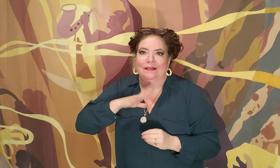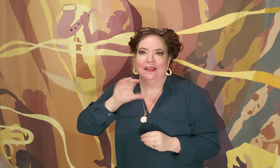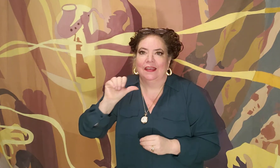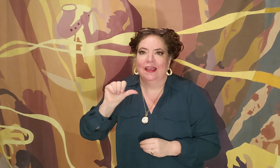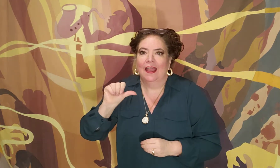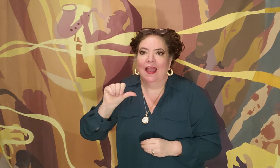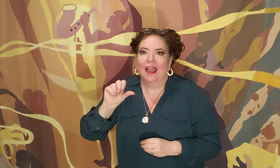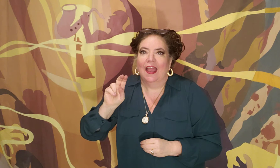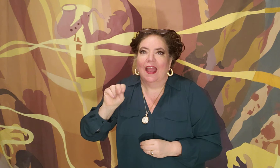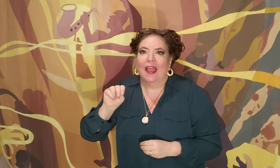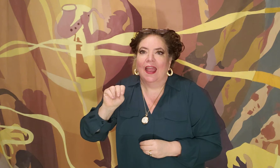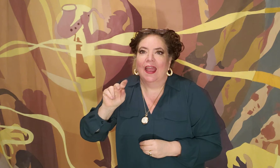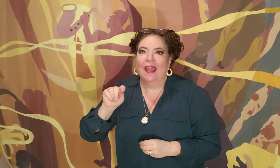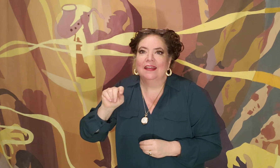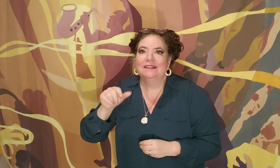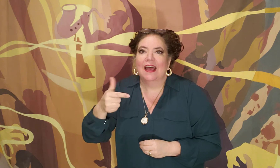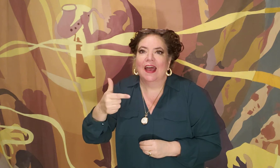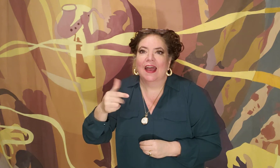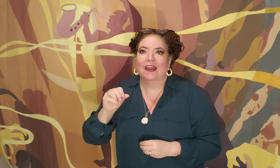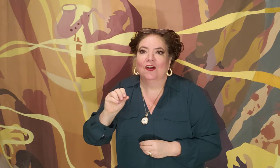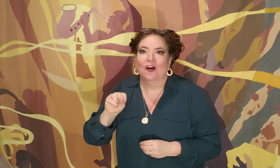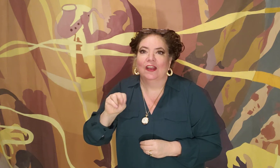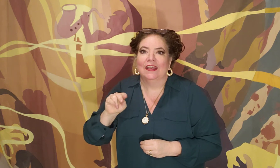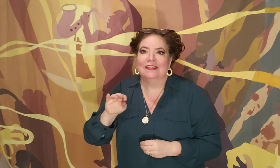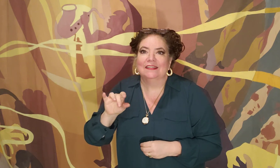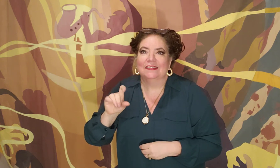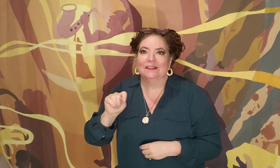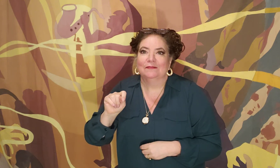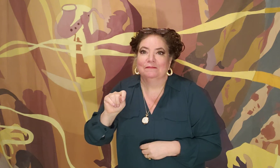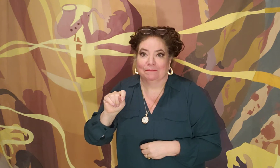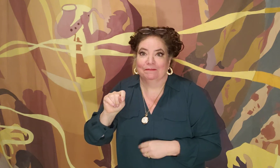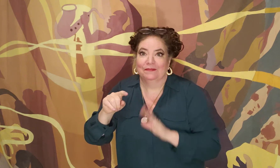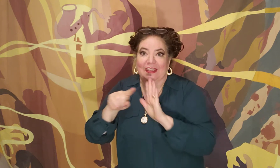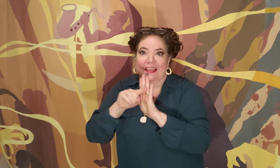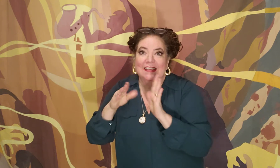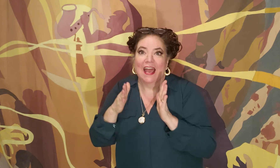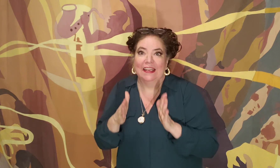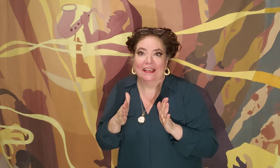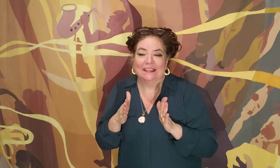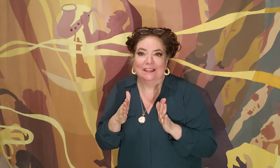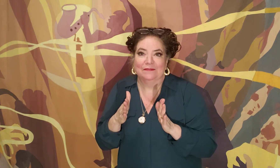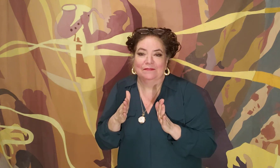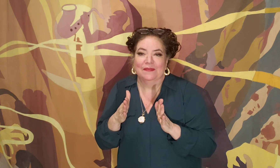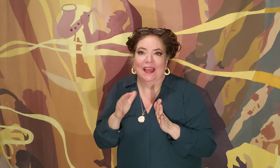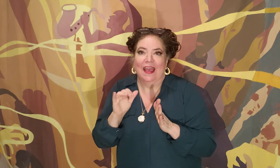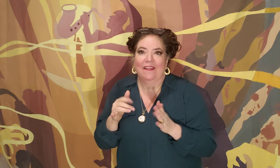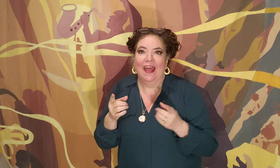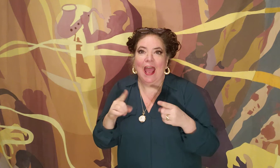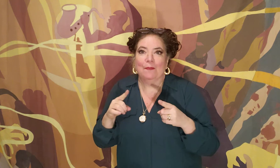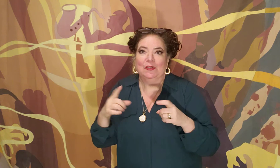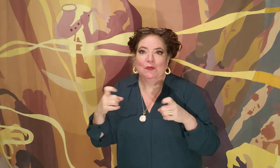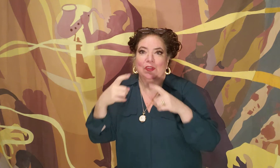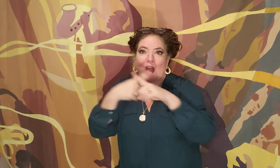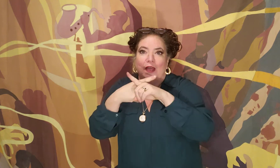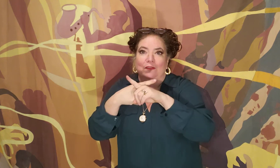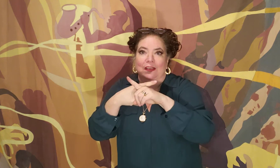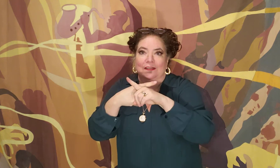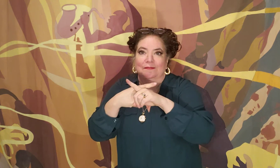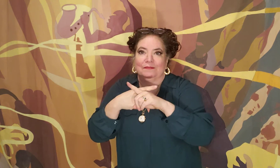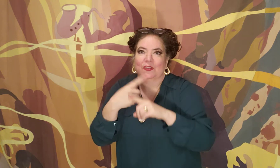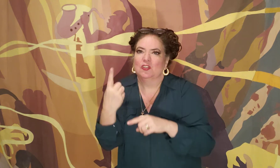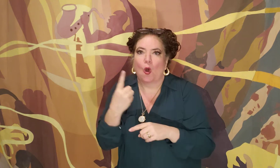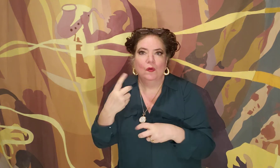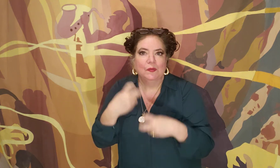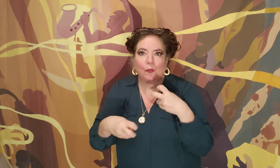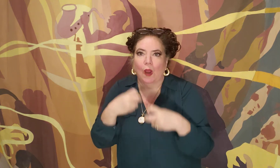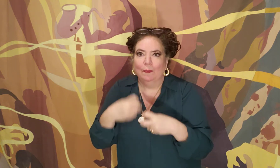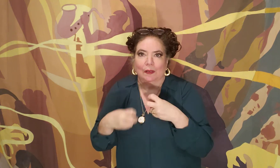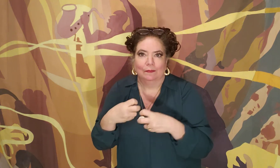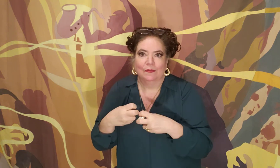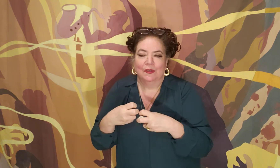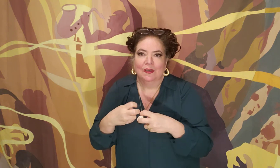the antagonist. The antagonist and that happens with 2) the conflict - there's always a problem.